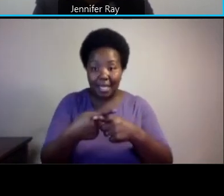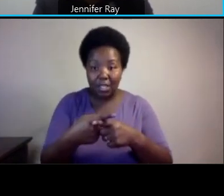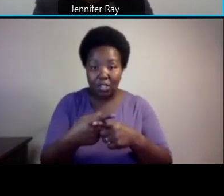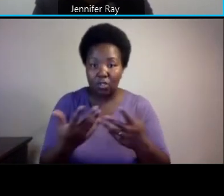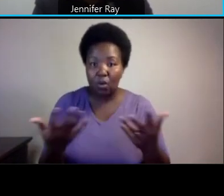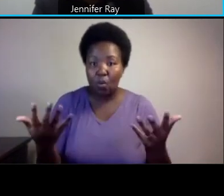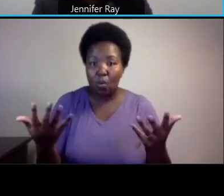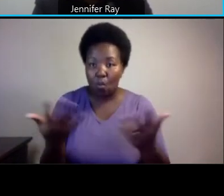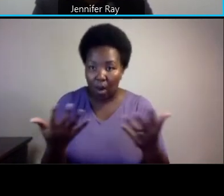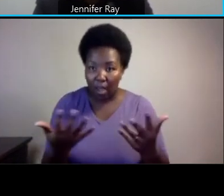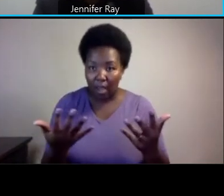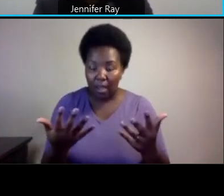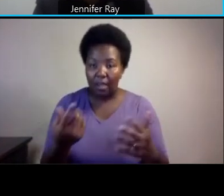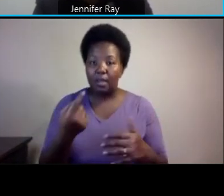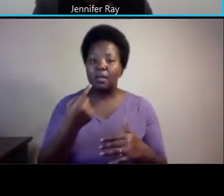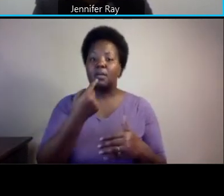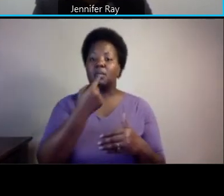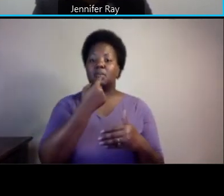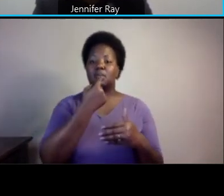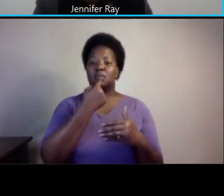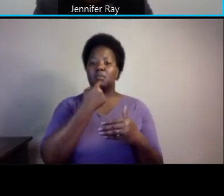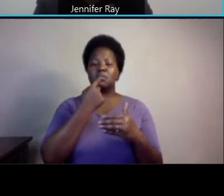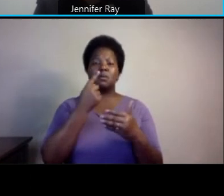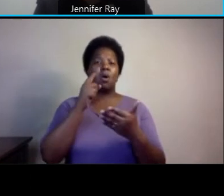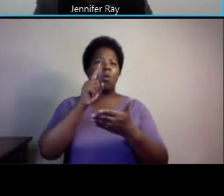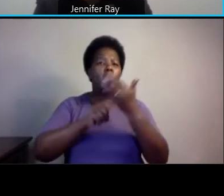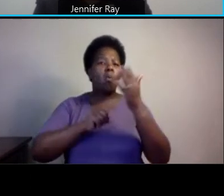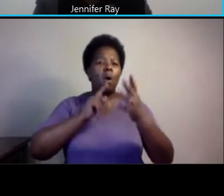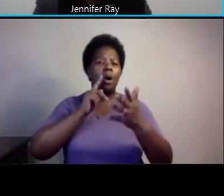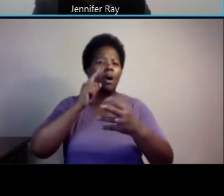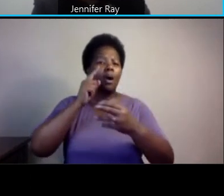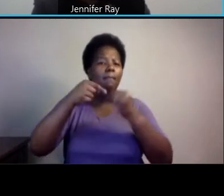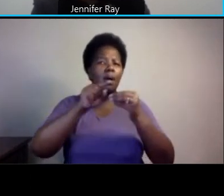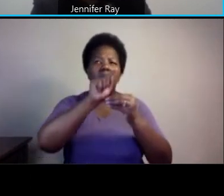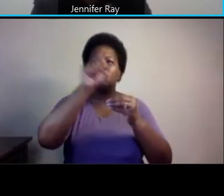what about with all of the different intersections could there be protected these